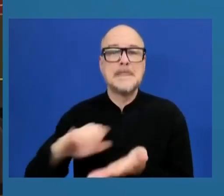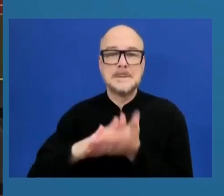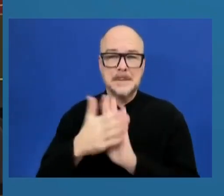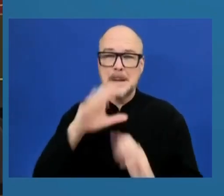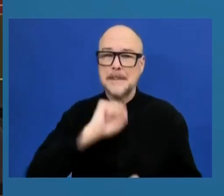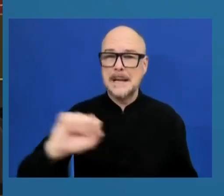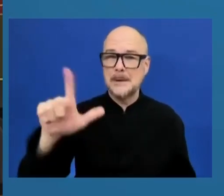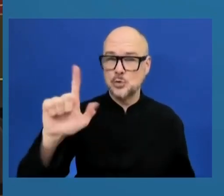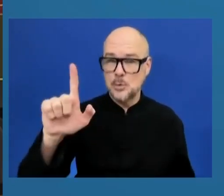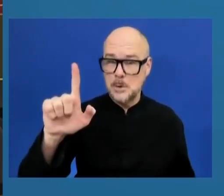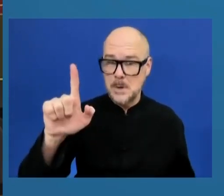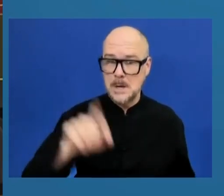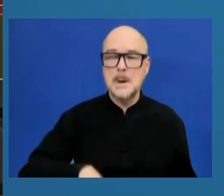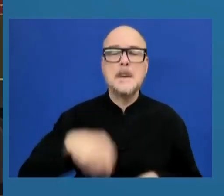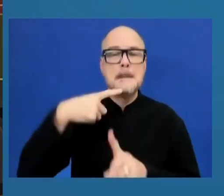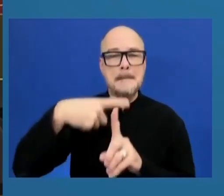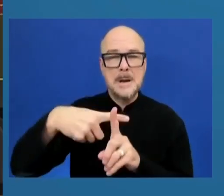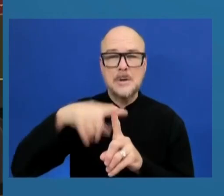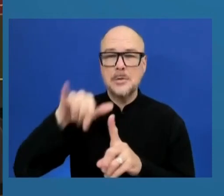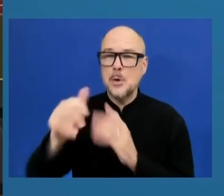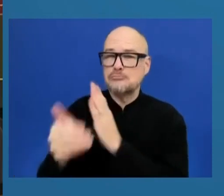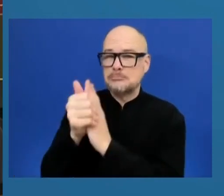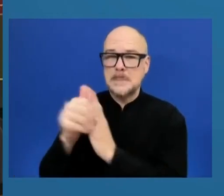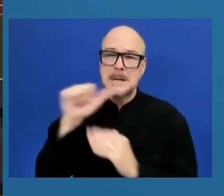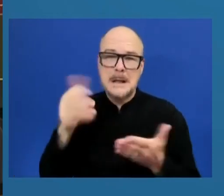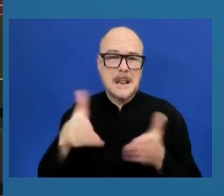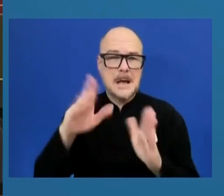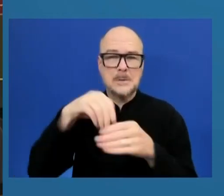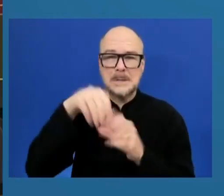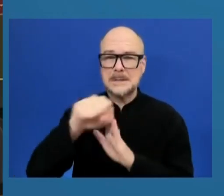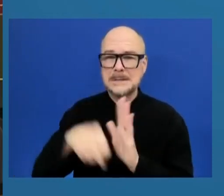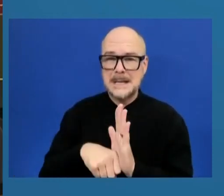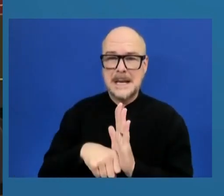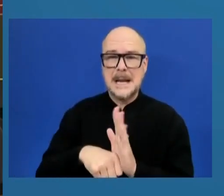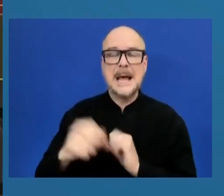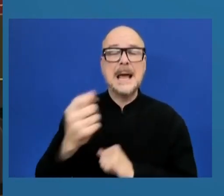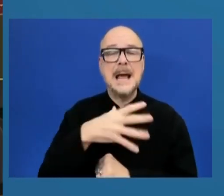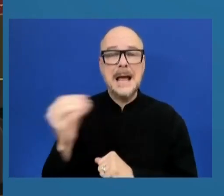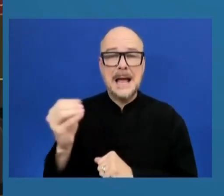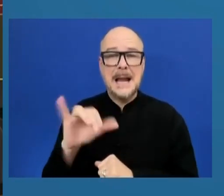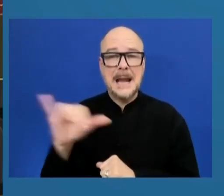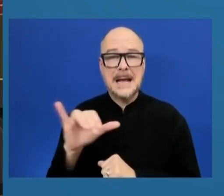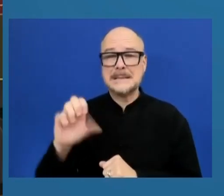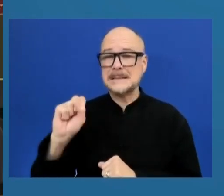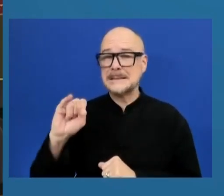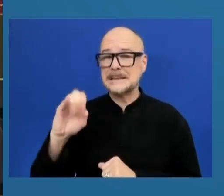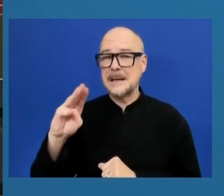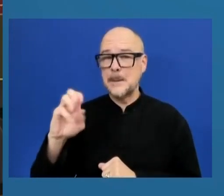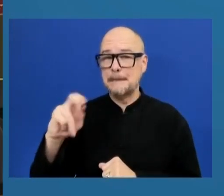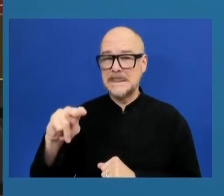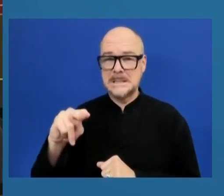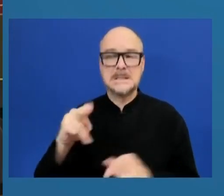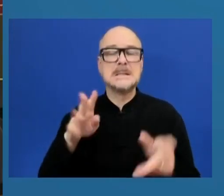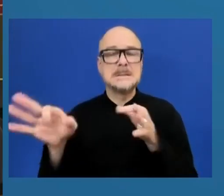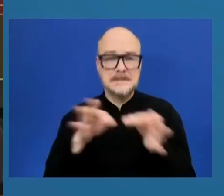Also don't allow those enhancements in our state and also as, as, uh, Simon explained that we don't allow the Glock to be converted into